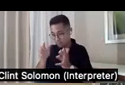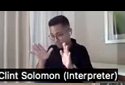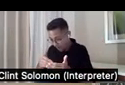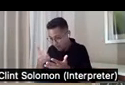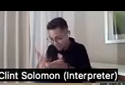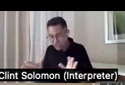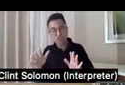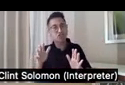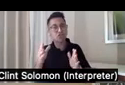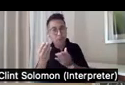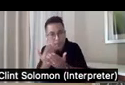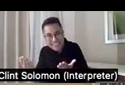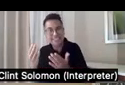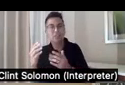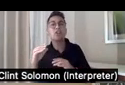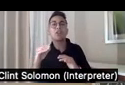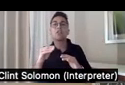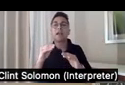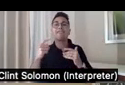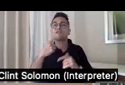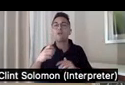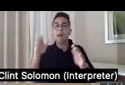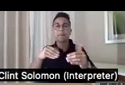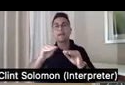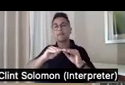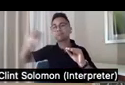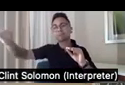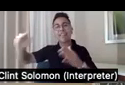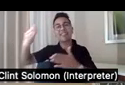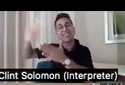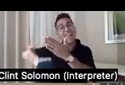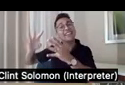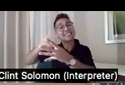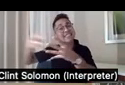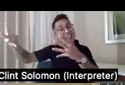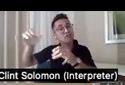have a red bin at the end of the schedule system because that also means all done